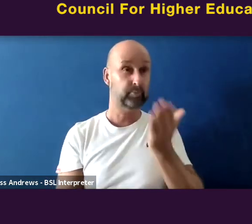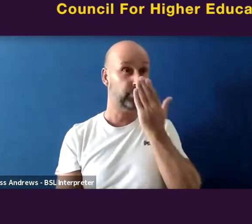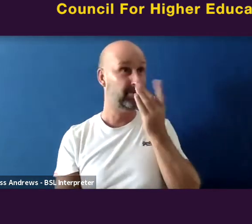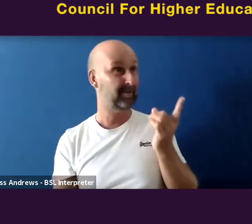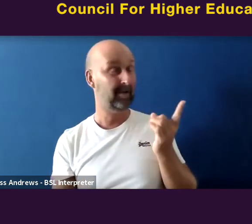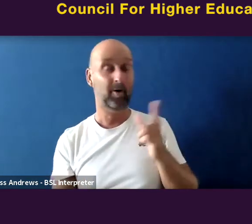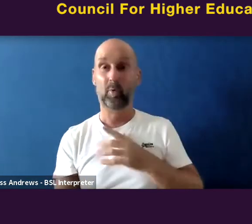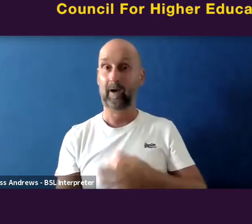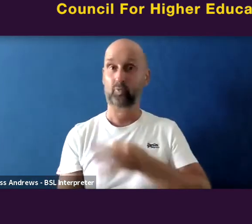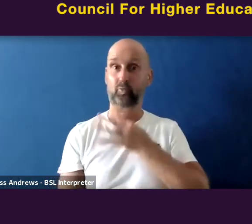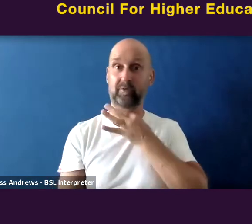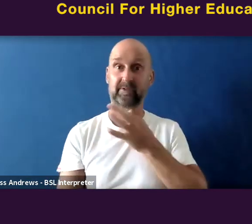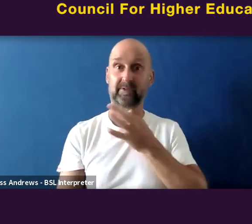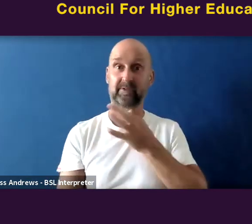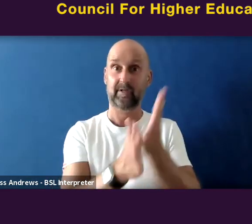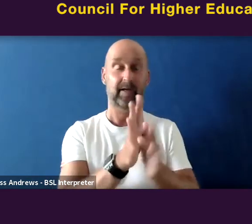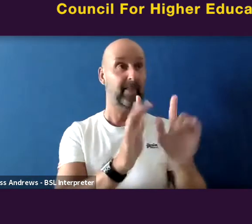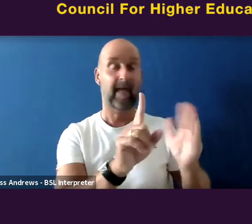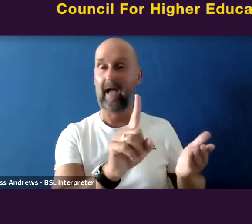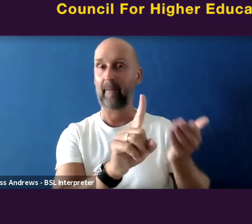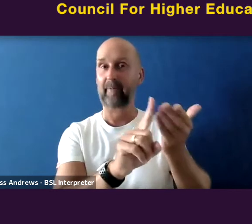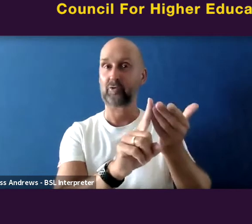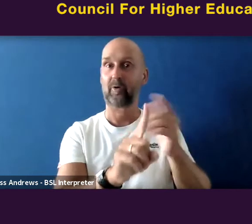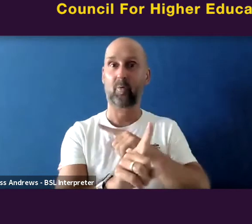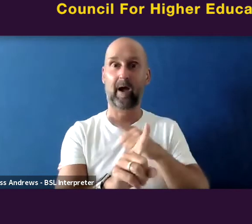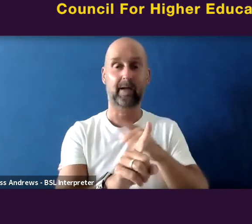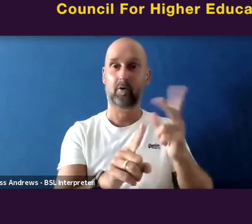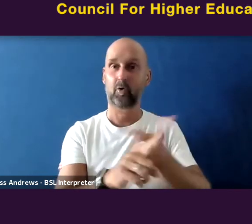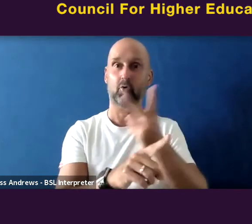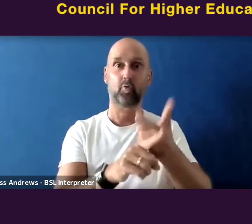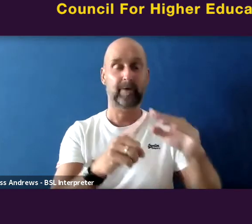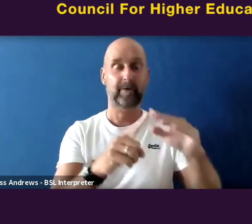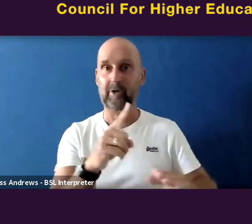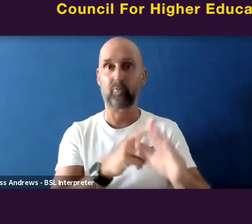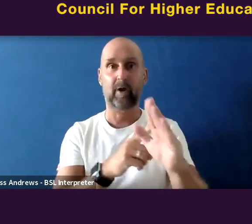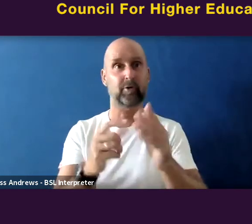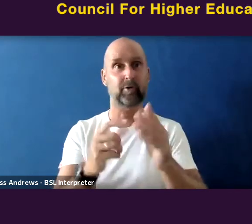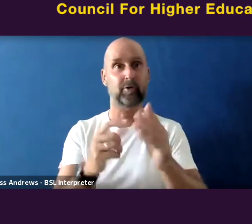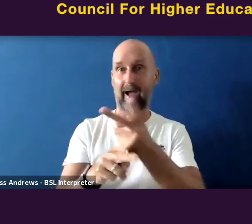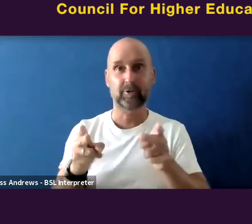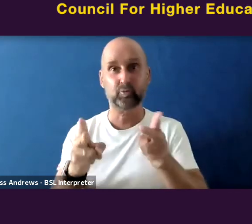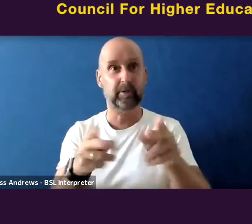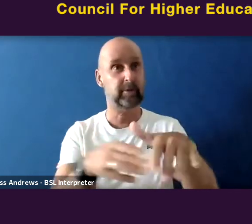undermining its own ambitions for the regeneration of high streets, local community cohesion and